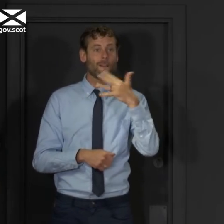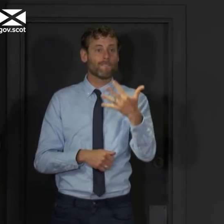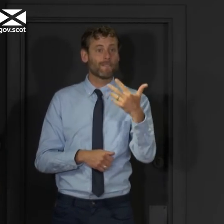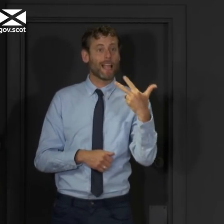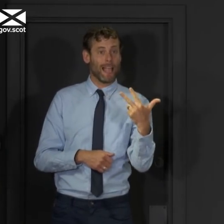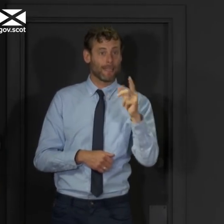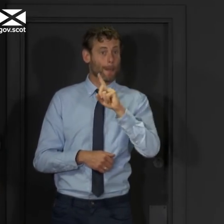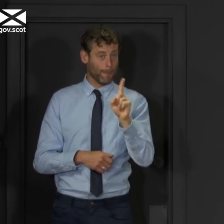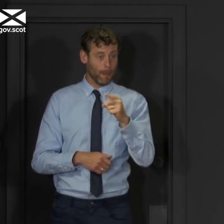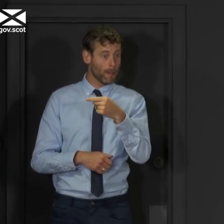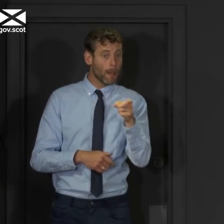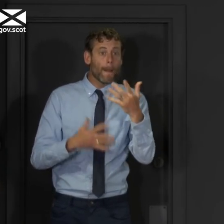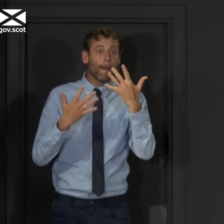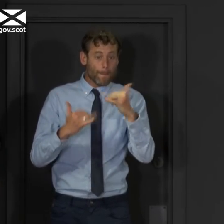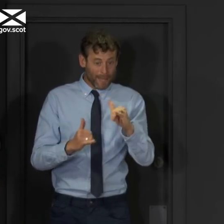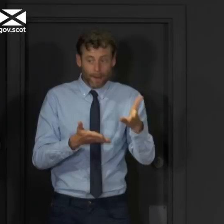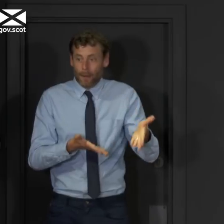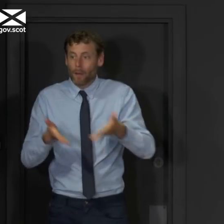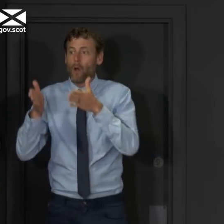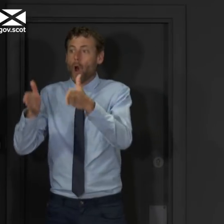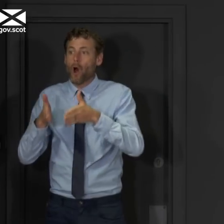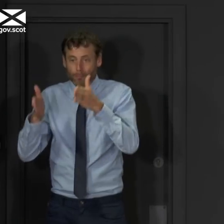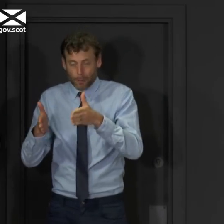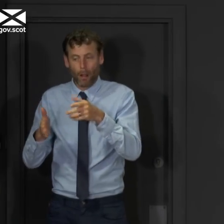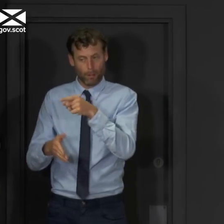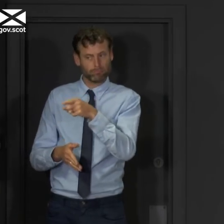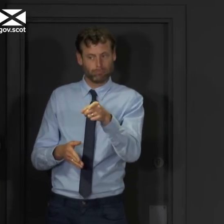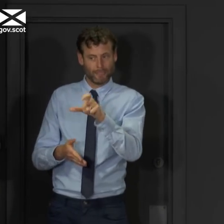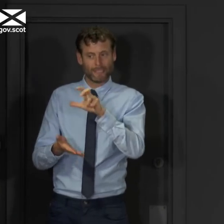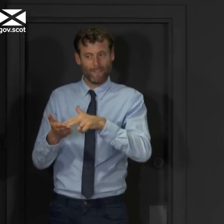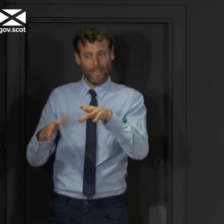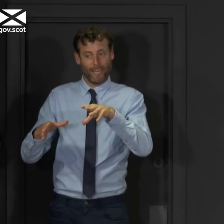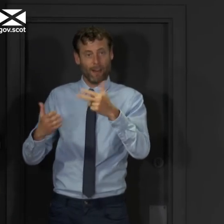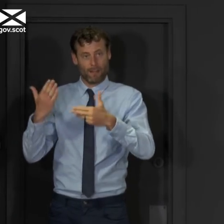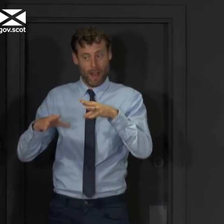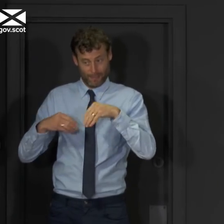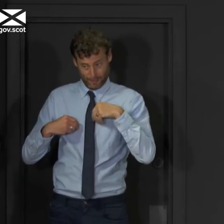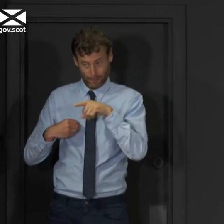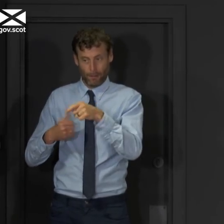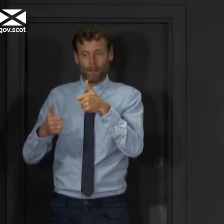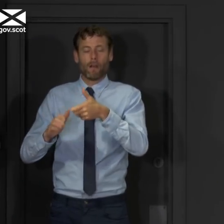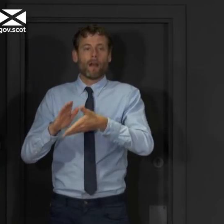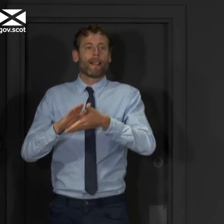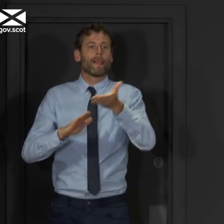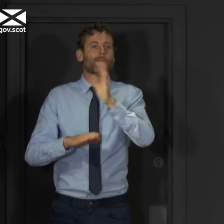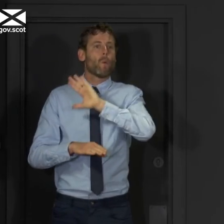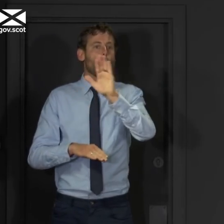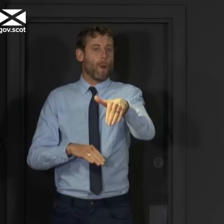tested positive and needed hospital treatment for the virus have been able to leave hospital and I wish all of them well.